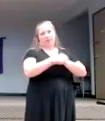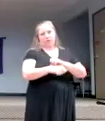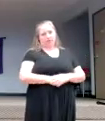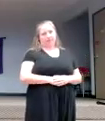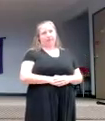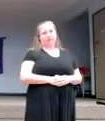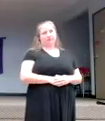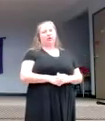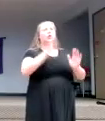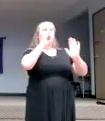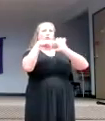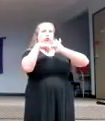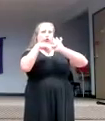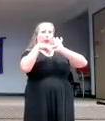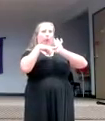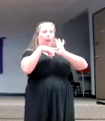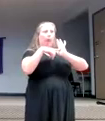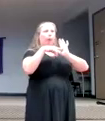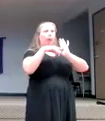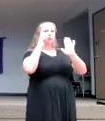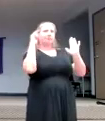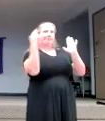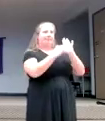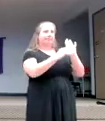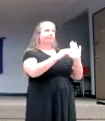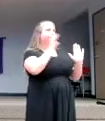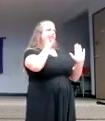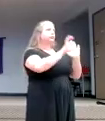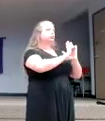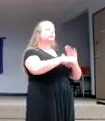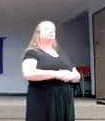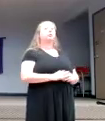the crux of it. I'll show you a profile view on the next slide. But typically what happens